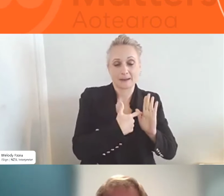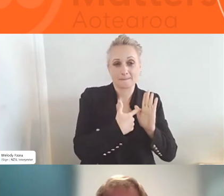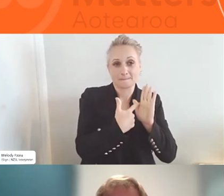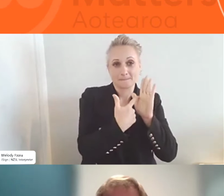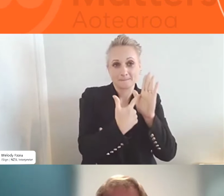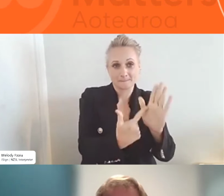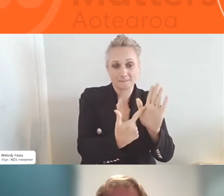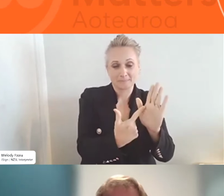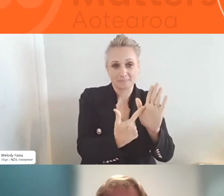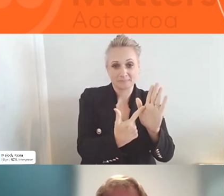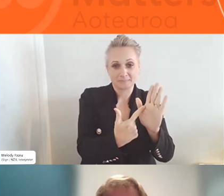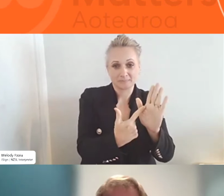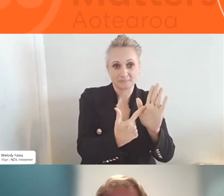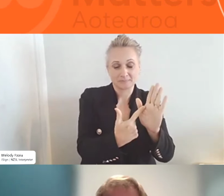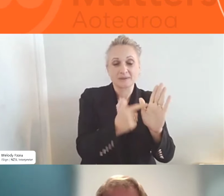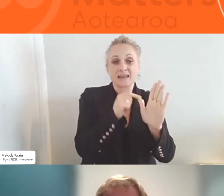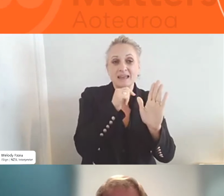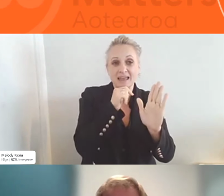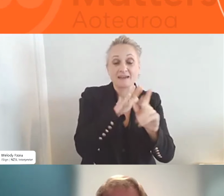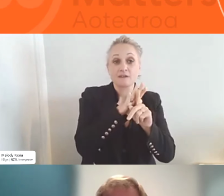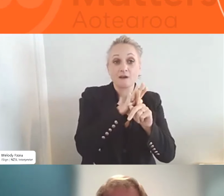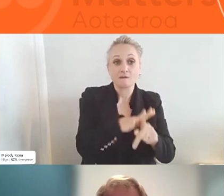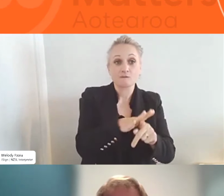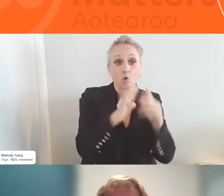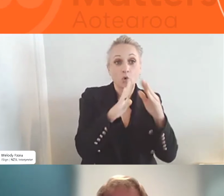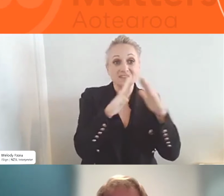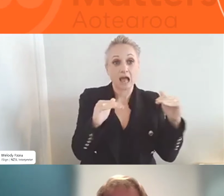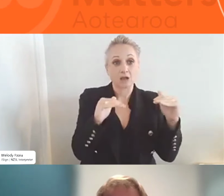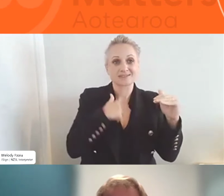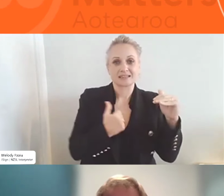force homes to be a little larger to accommodate the spatial requirements